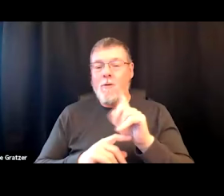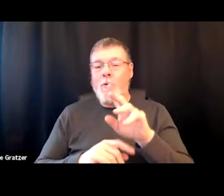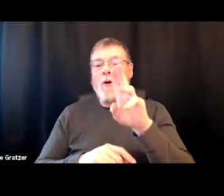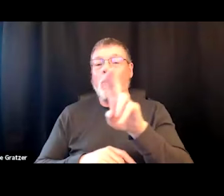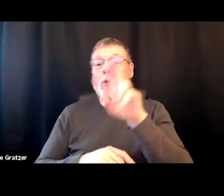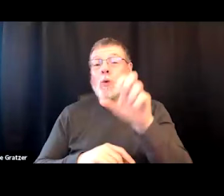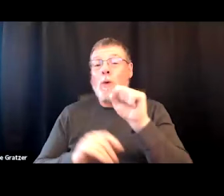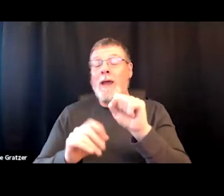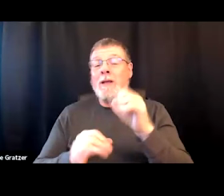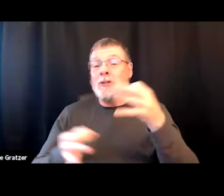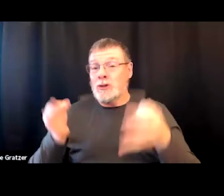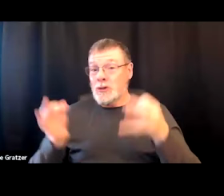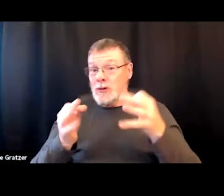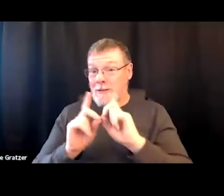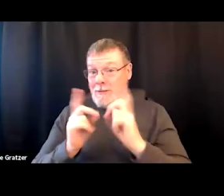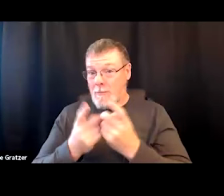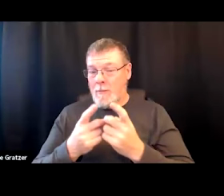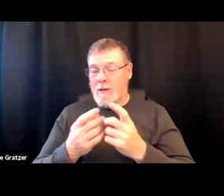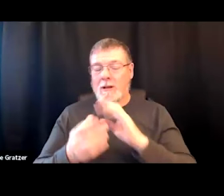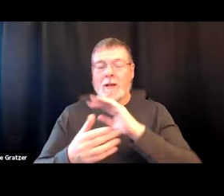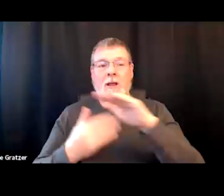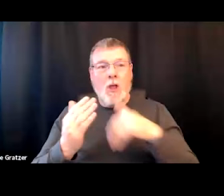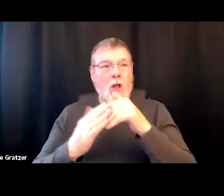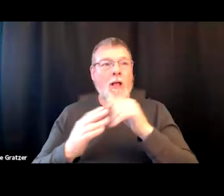other organizations, All Rise or NADCP,